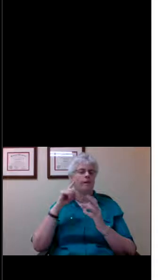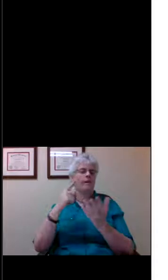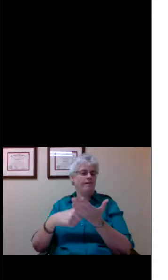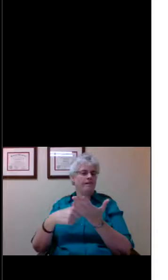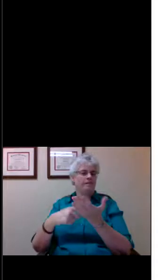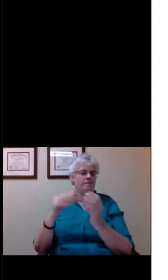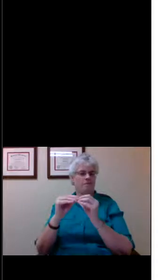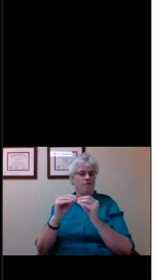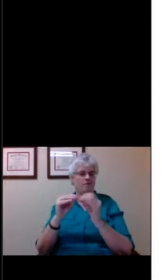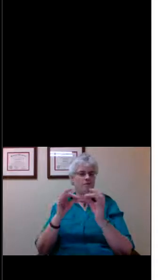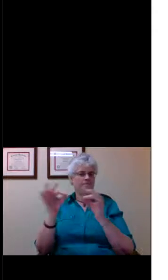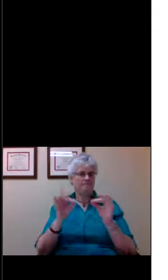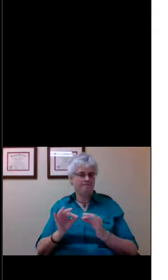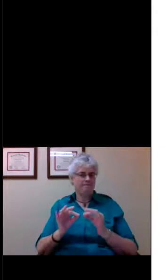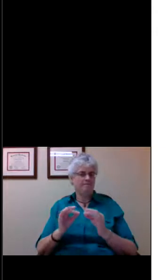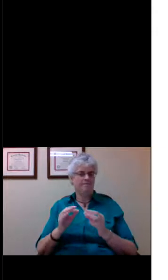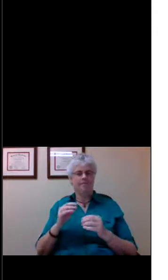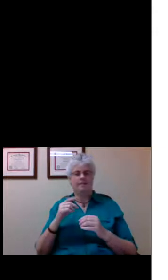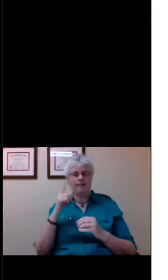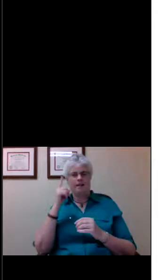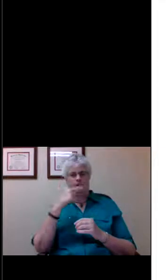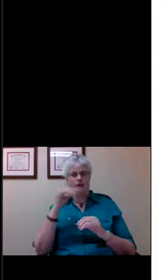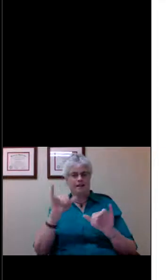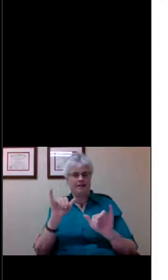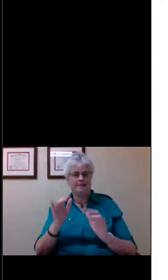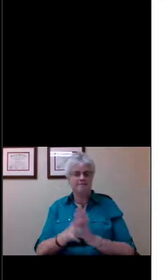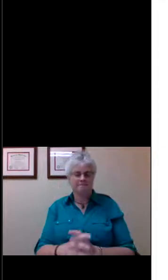important for stability. And I'll talk more about that here just a minute and